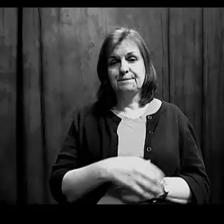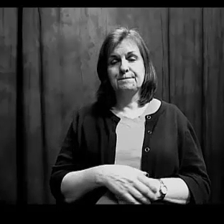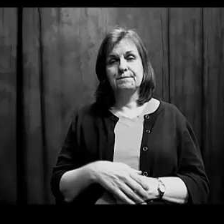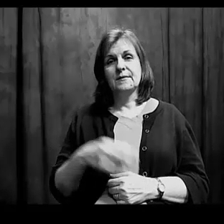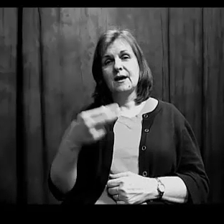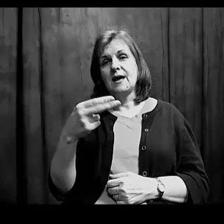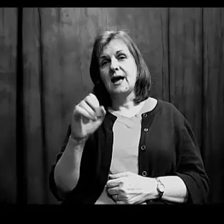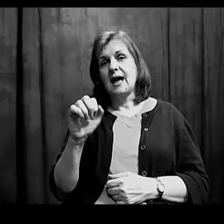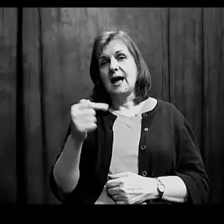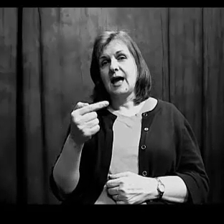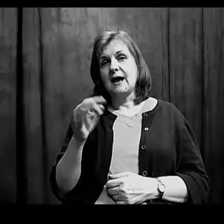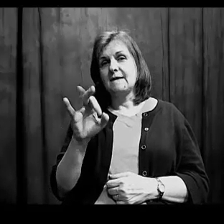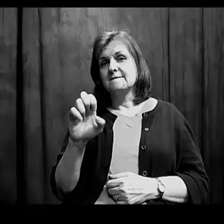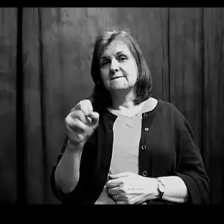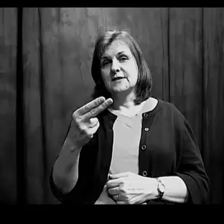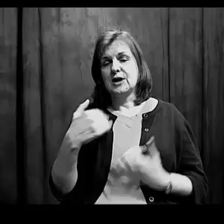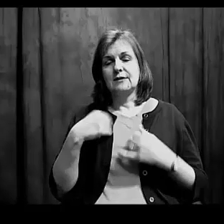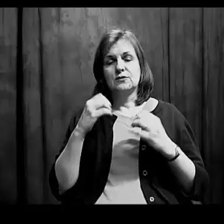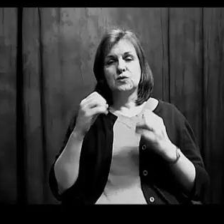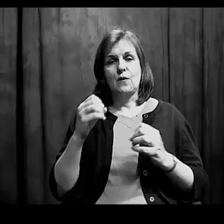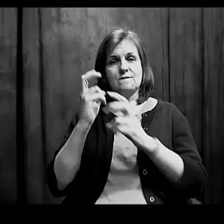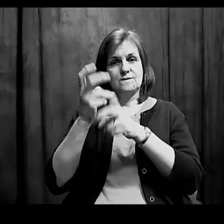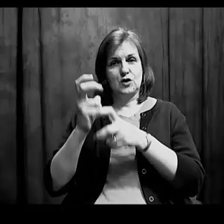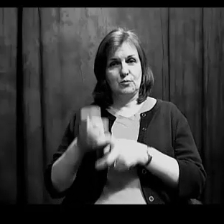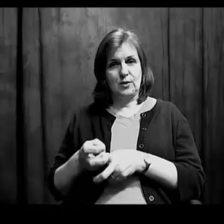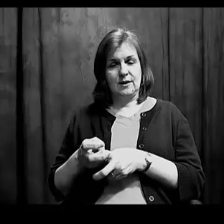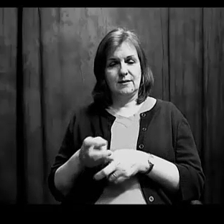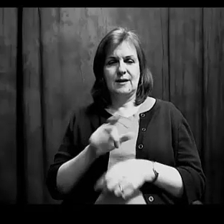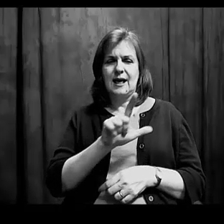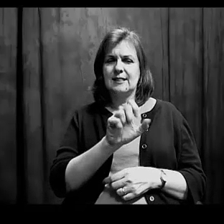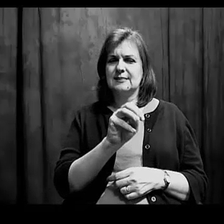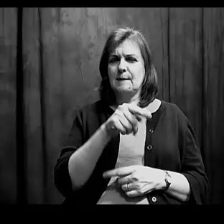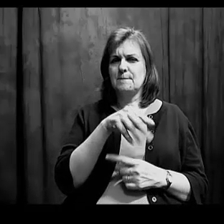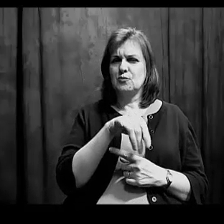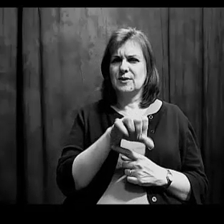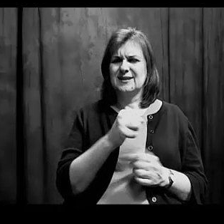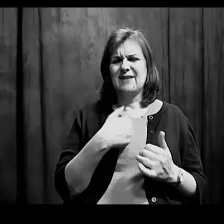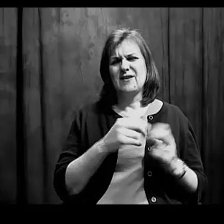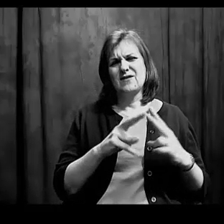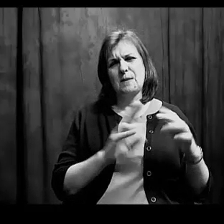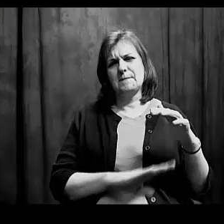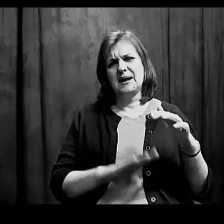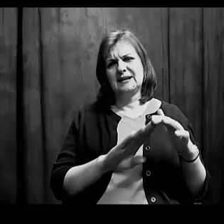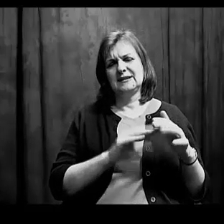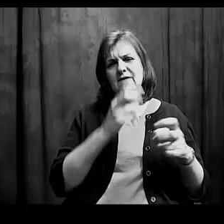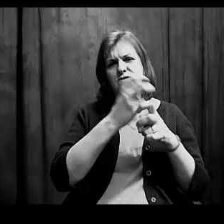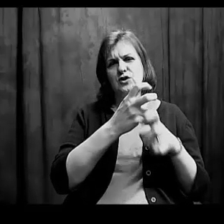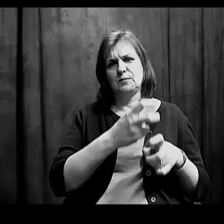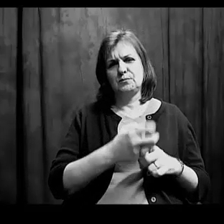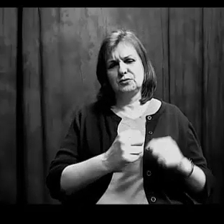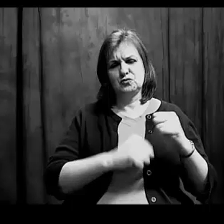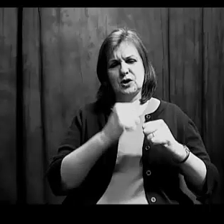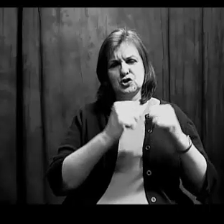hang fish don't have any kind of vertebral structures lampreys have a basic vertebral structure